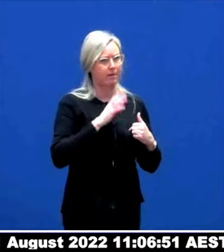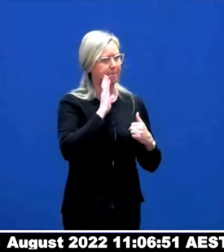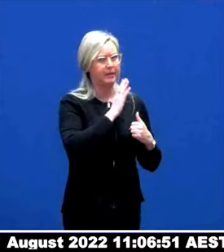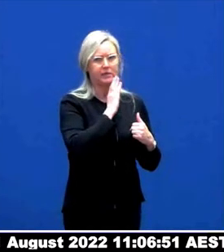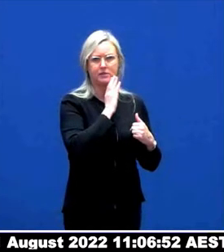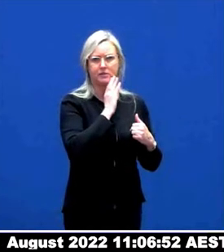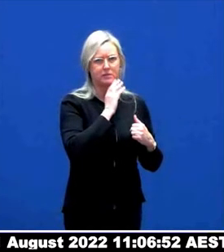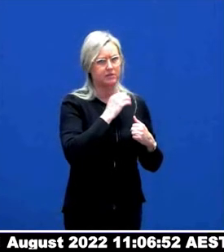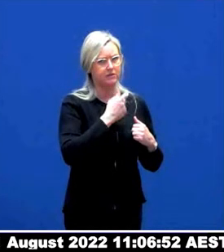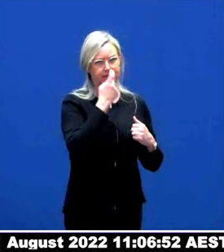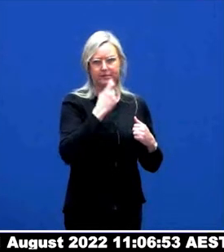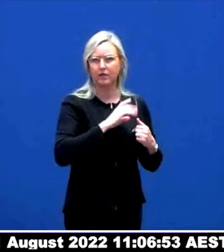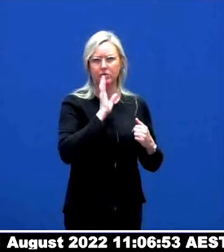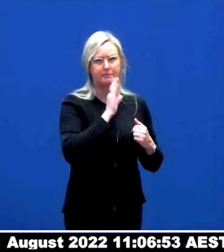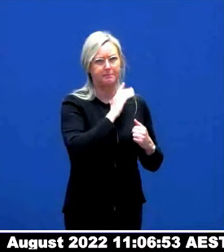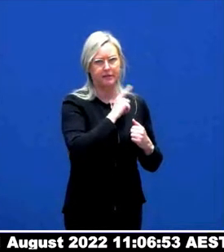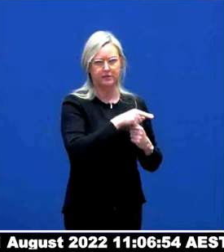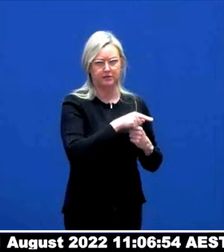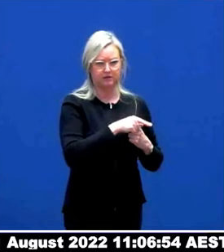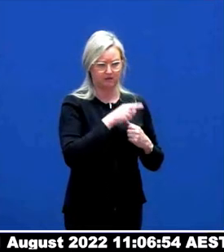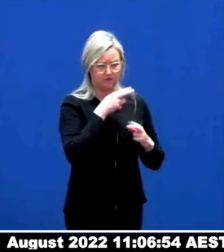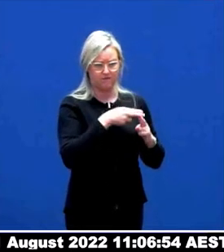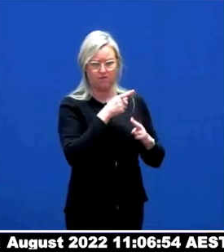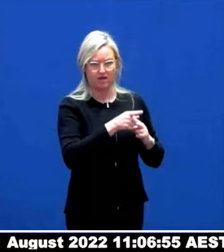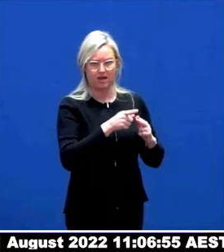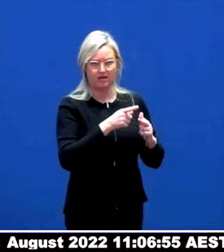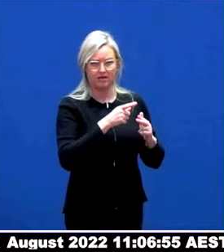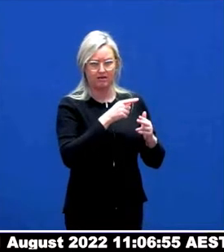that people with disability are not even referenced as a priority housing cohort.